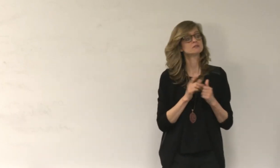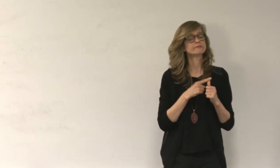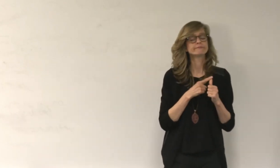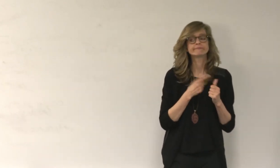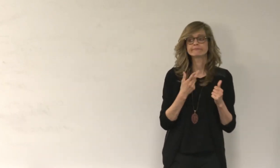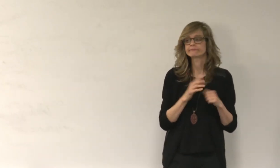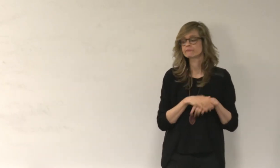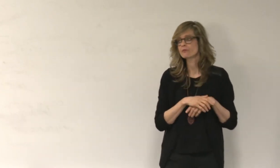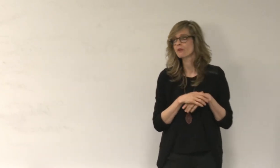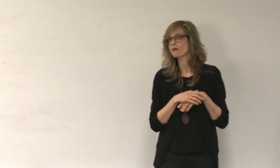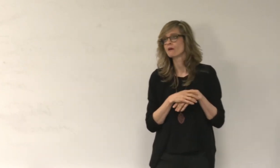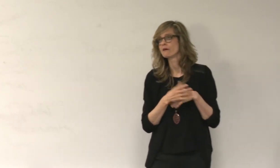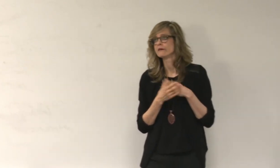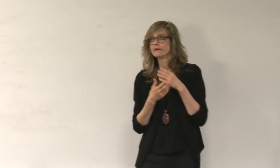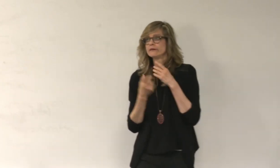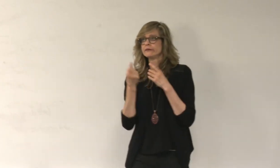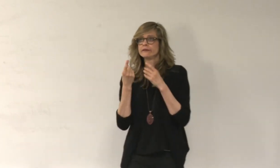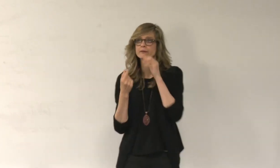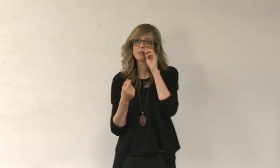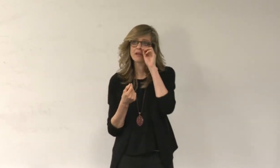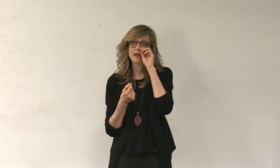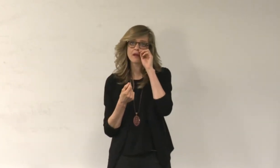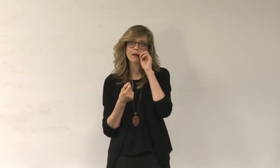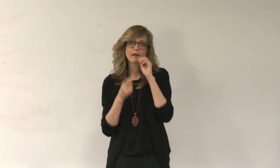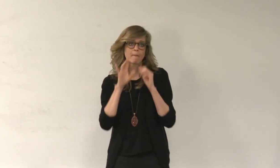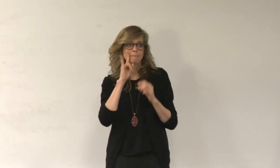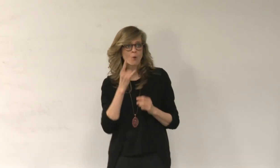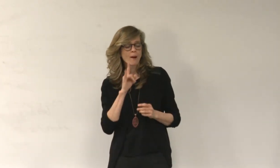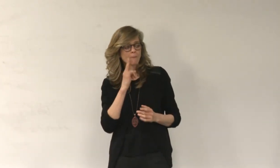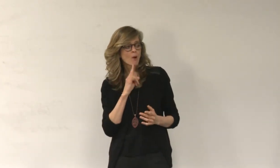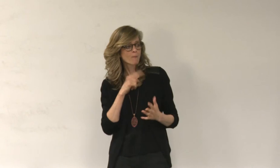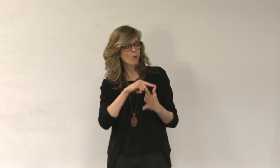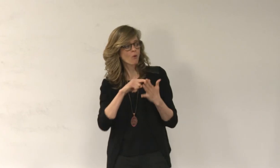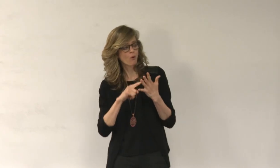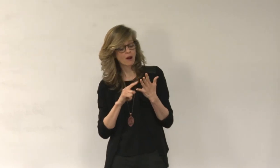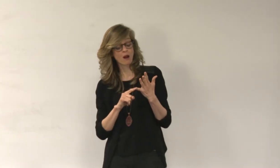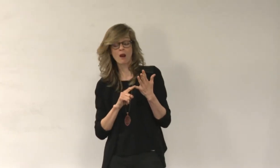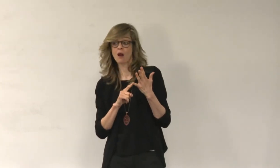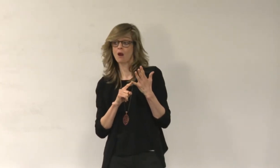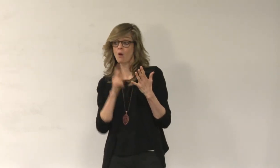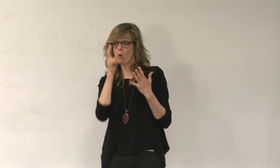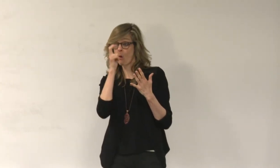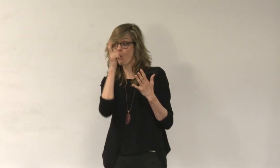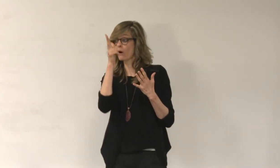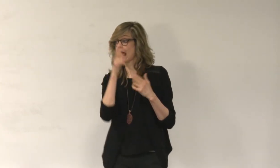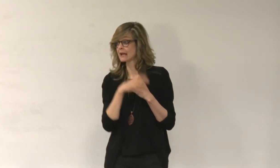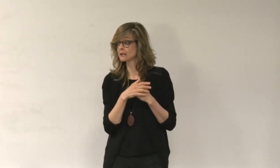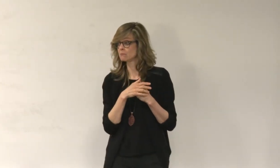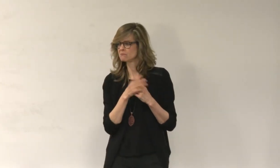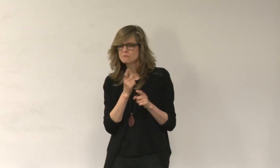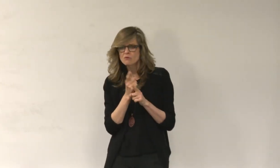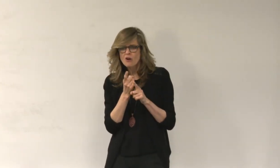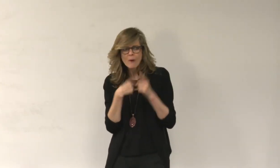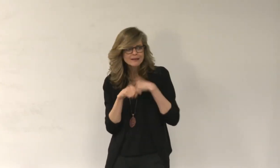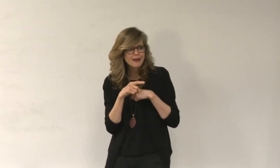NEW TOPICS, AND I HAD SOME OPTIONS. ALL THE OPTIONS WERE PRETTY BORING, UNTIL I CAME TO ORGASM.